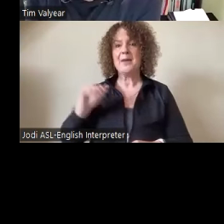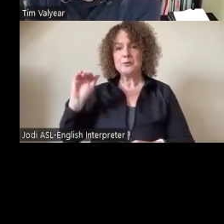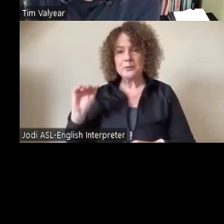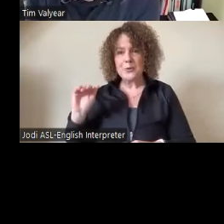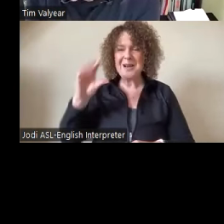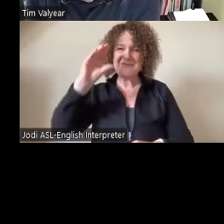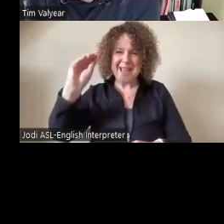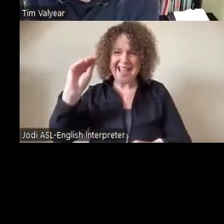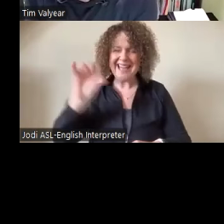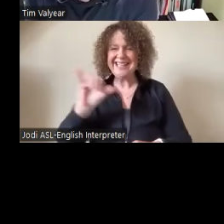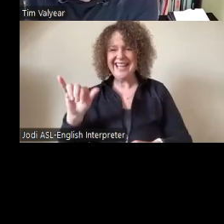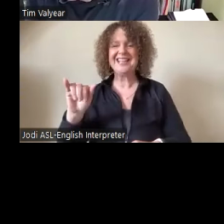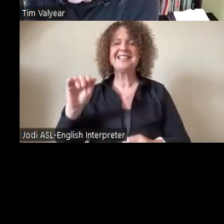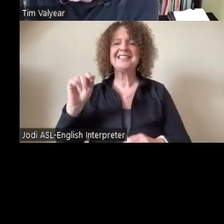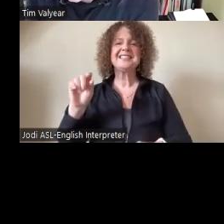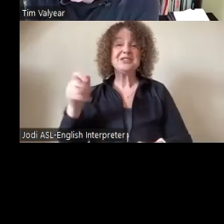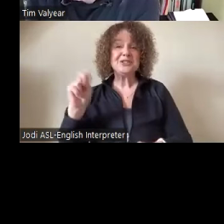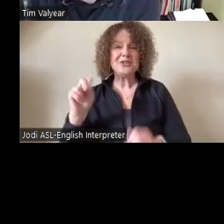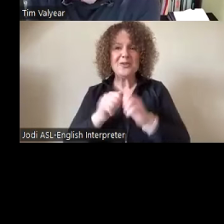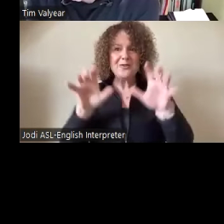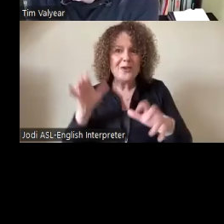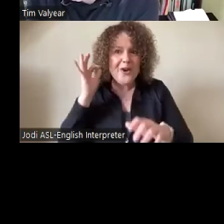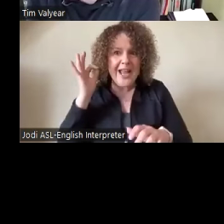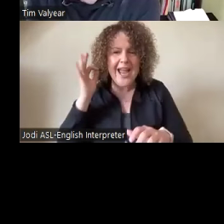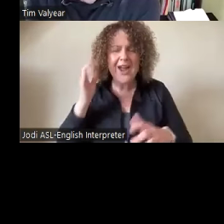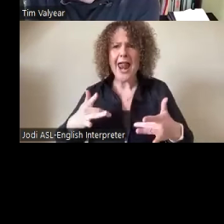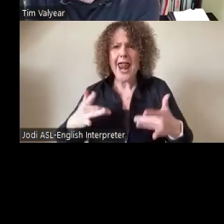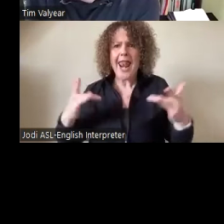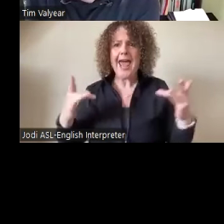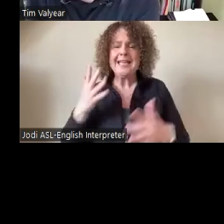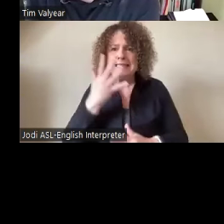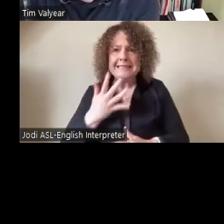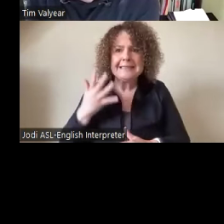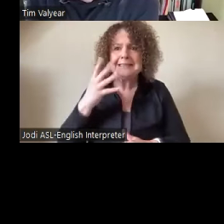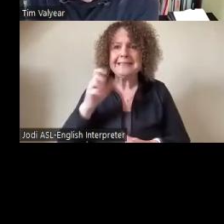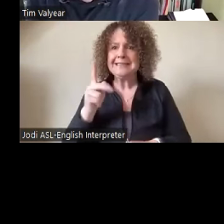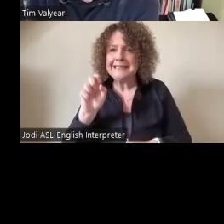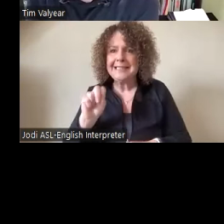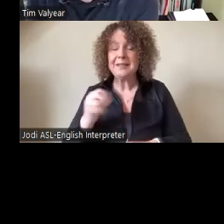John. My name is